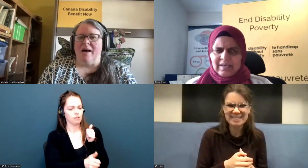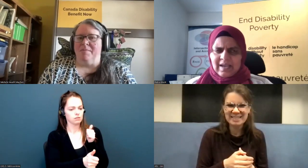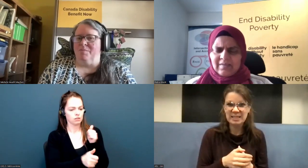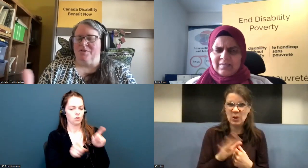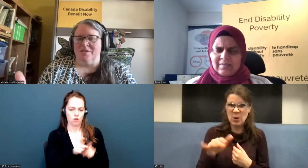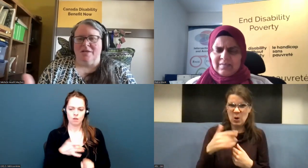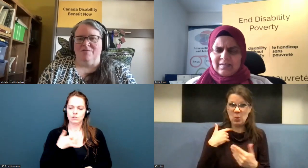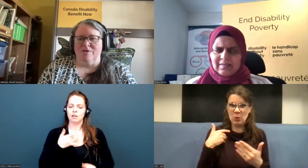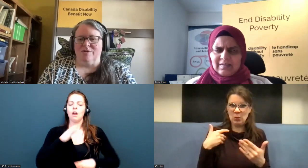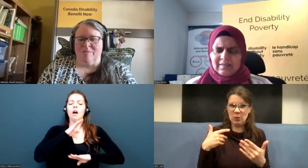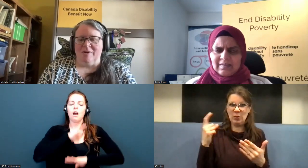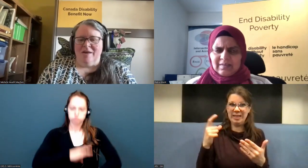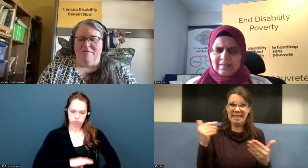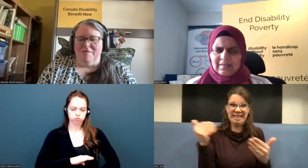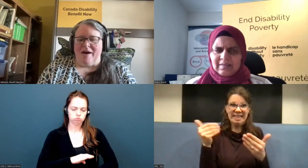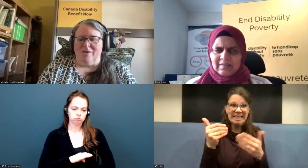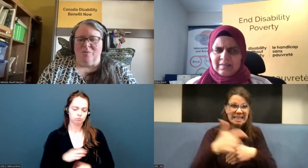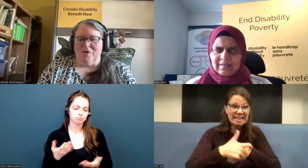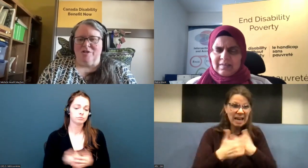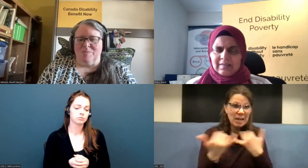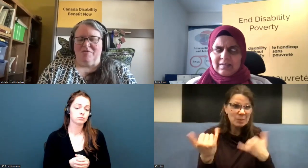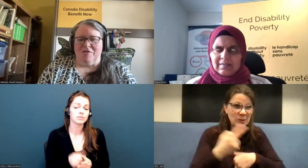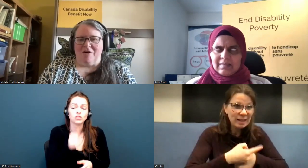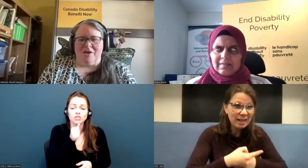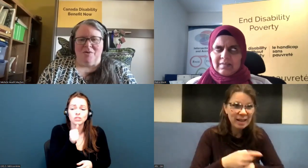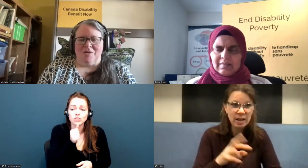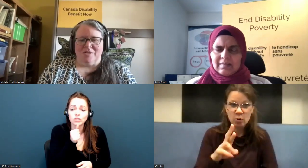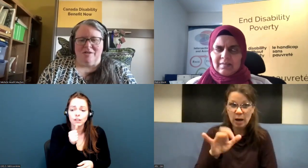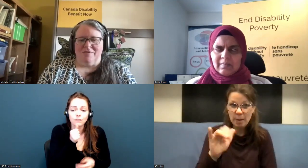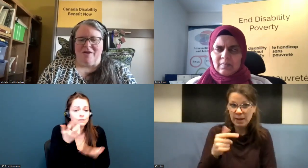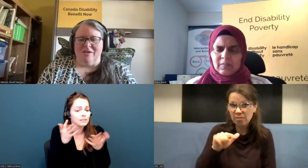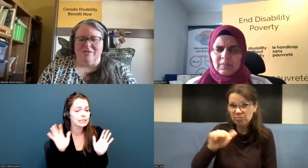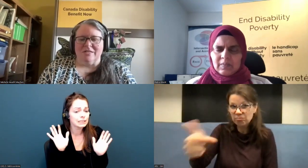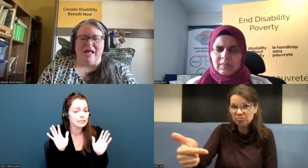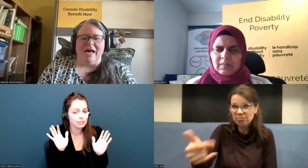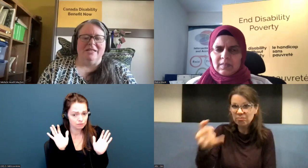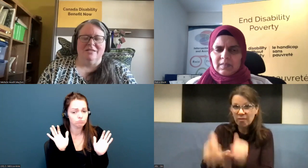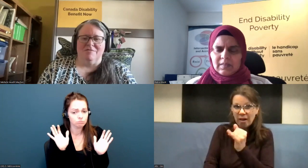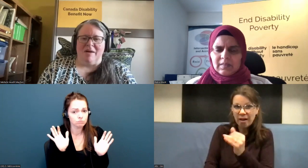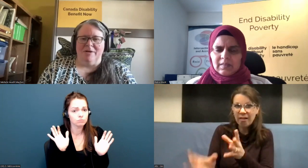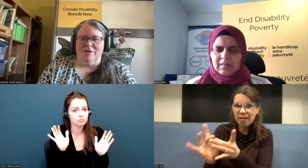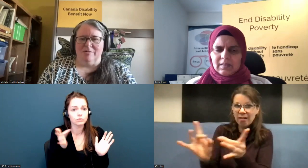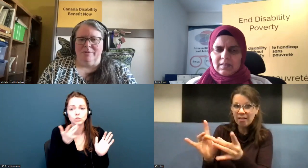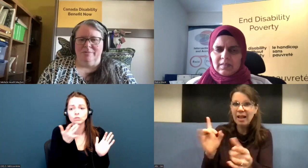I WANT TO GIVE YOU SOME FINAL WORDS BEFORE I GO ON TO THE FINAL SLIDES TO WRAP IT UP.